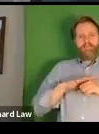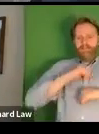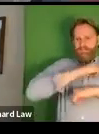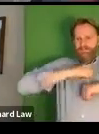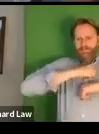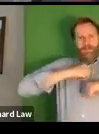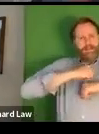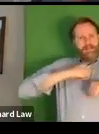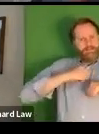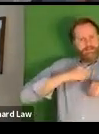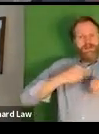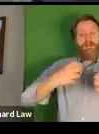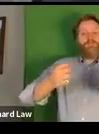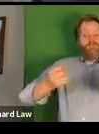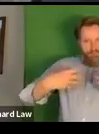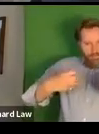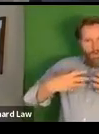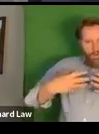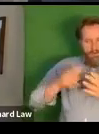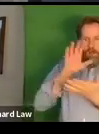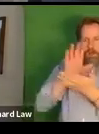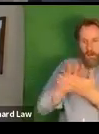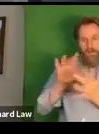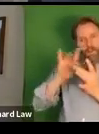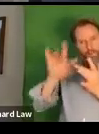reporting tool is really important tool for us so we can circulate that all